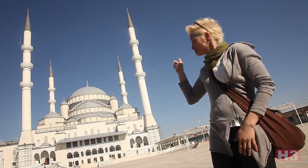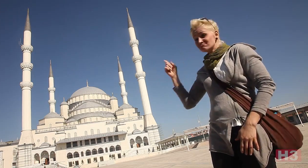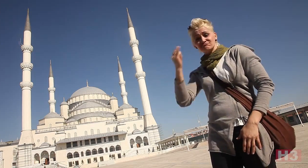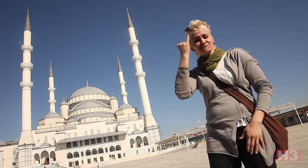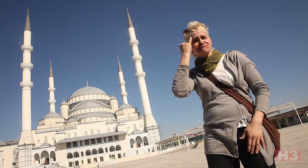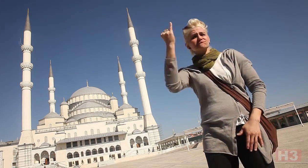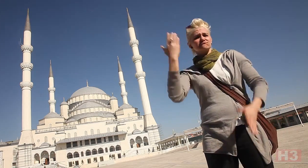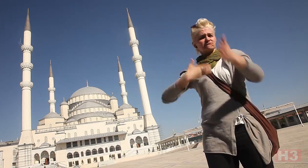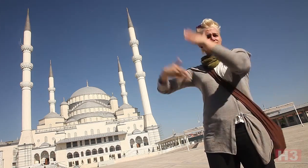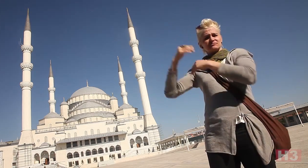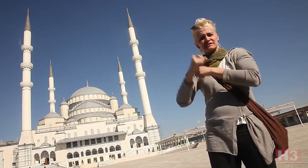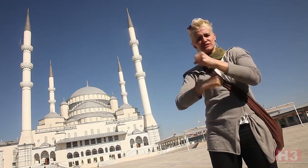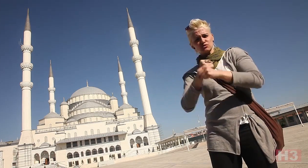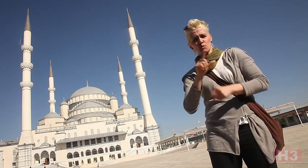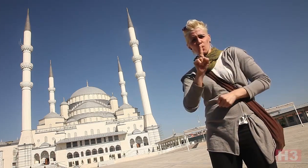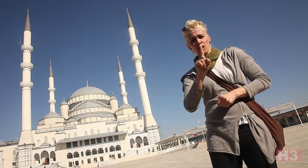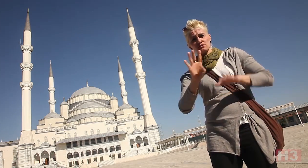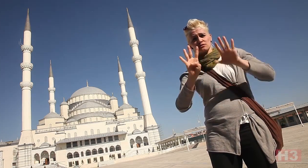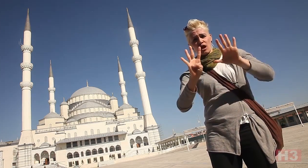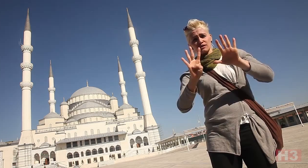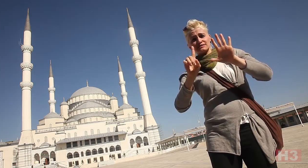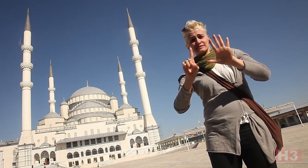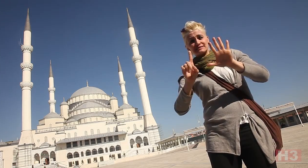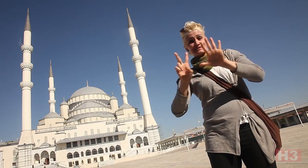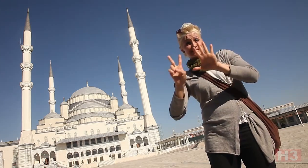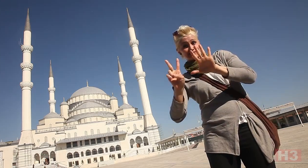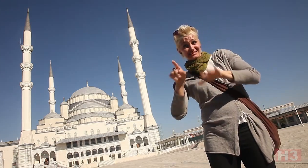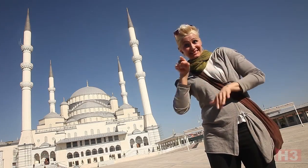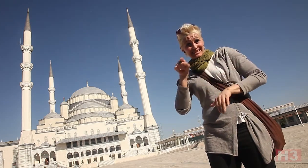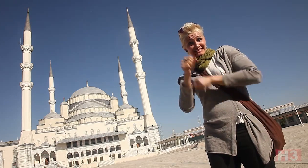It was created in 1967.